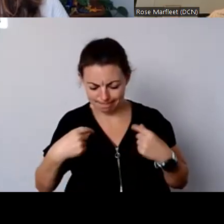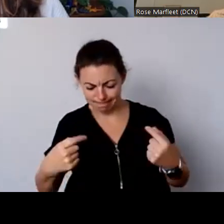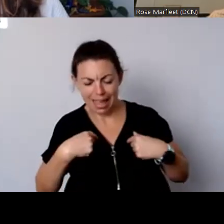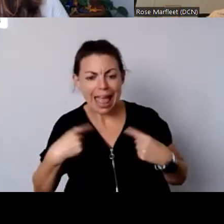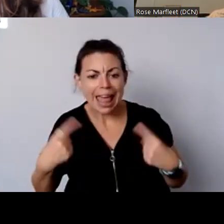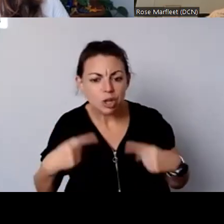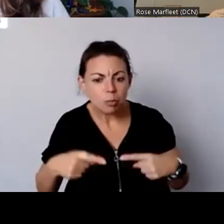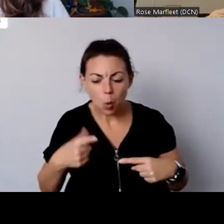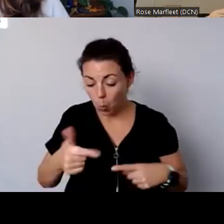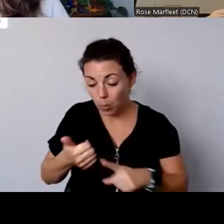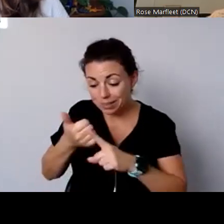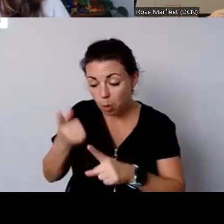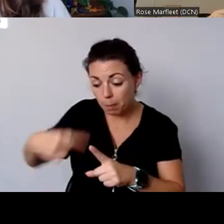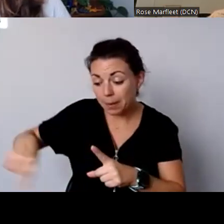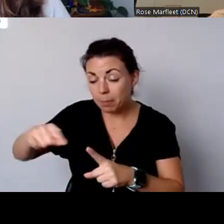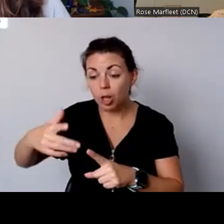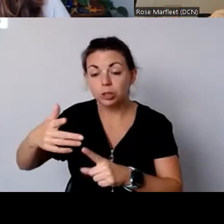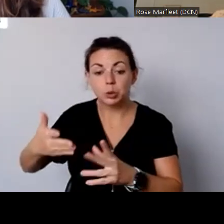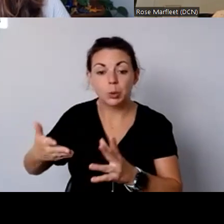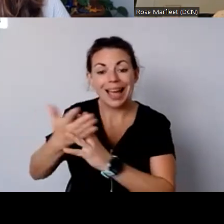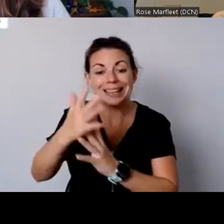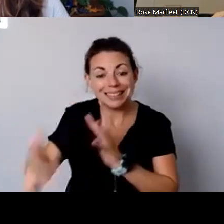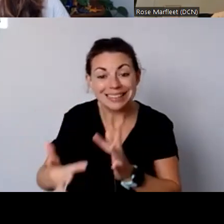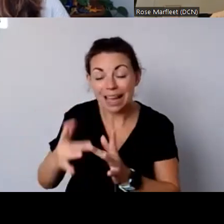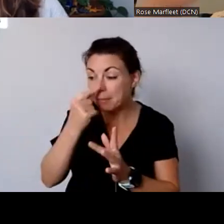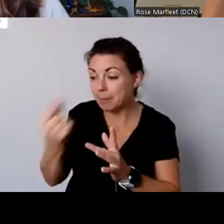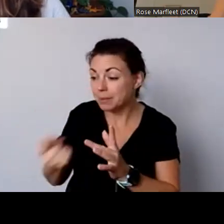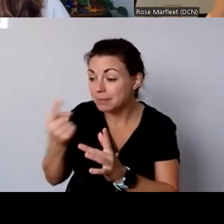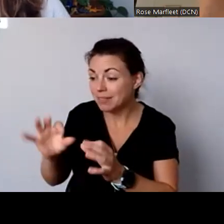who don't have smartphones, internet devices at home,